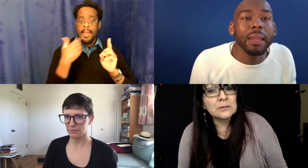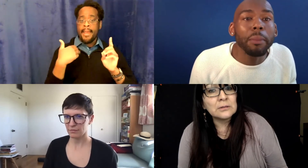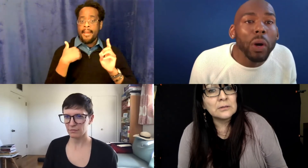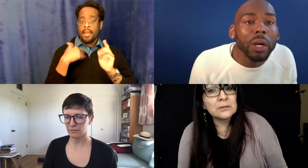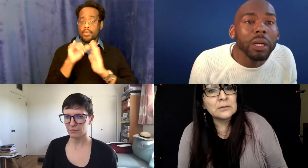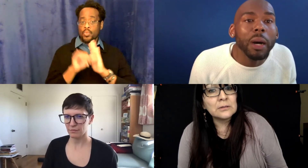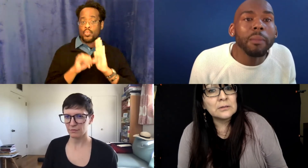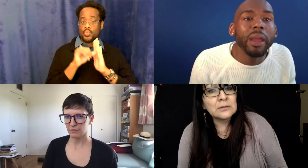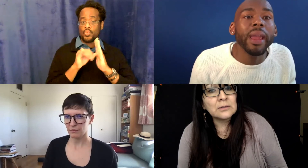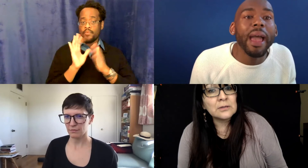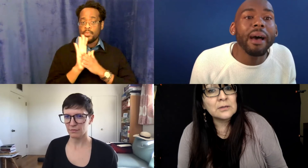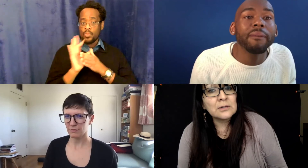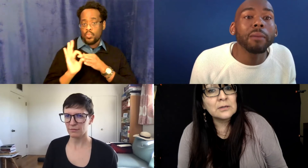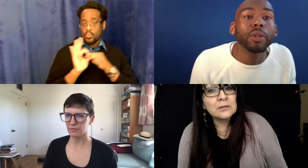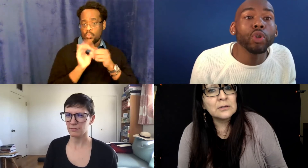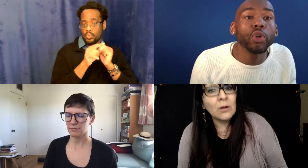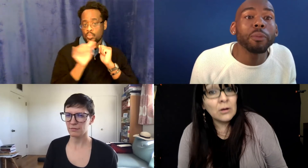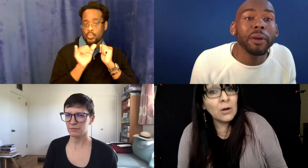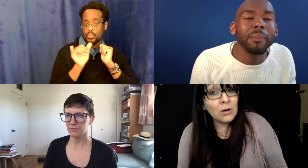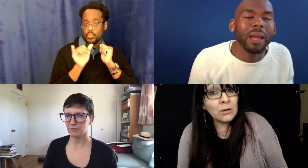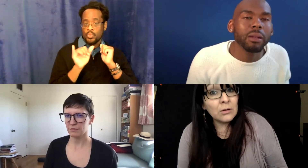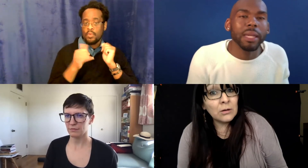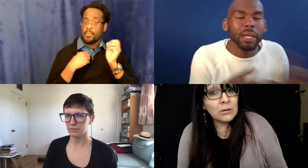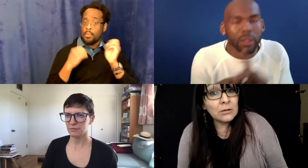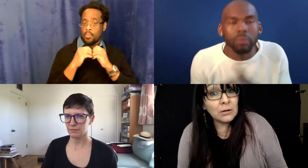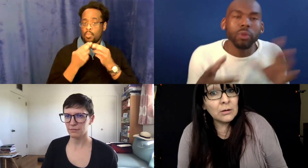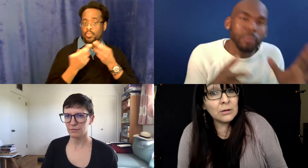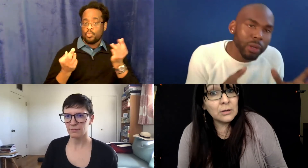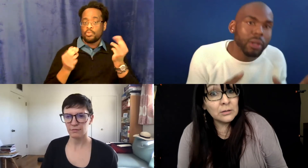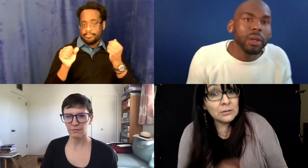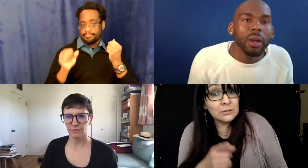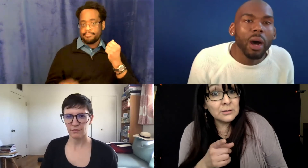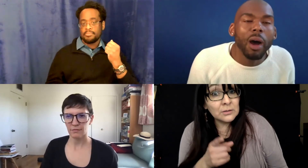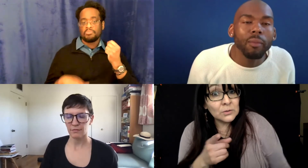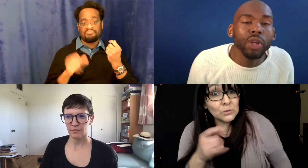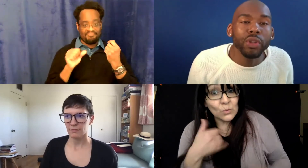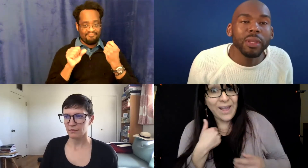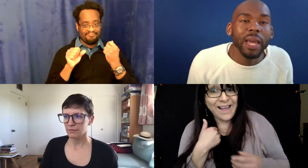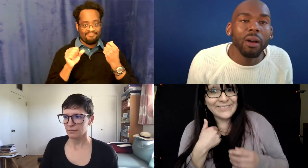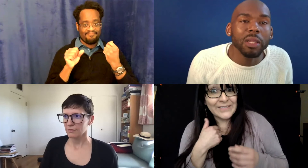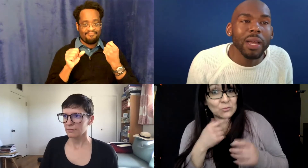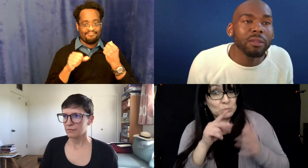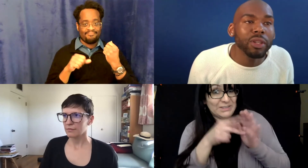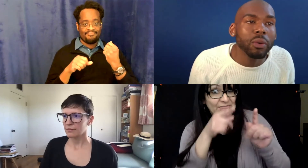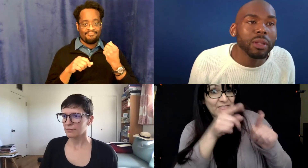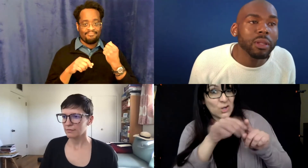book um they have a youtube film that links to the book um you can use that also as a resource